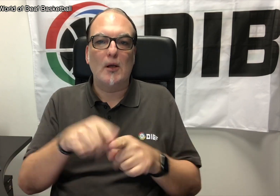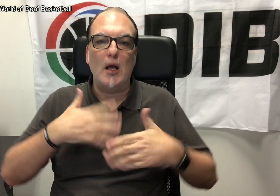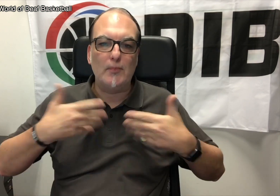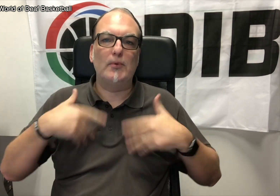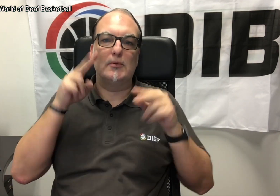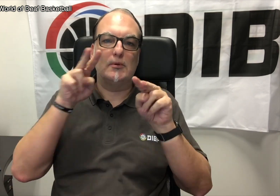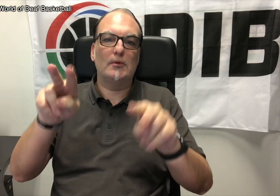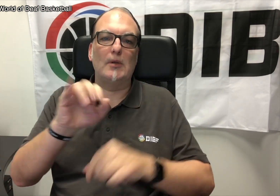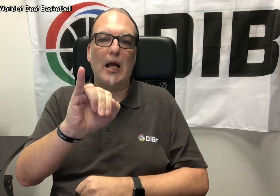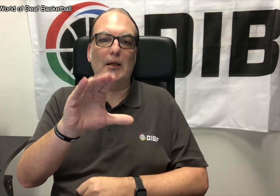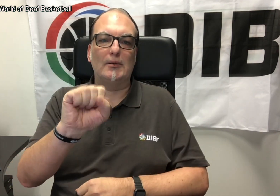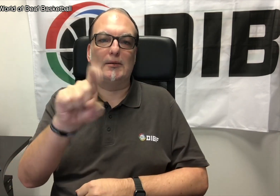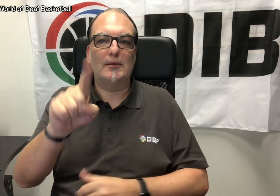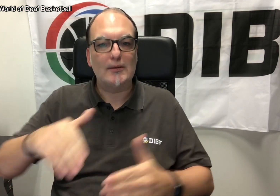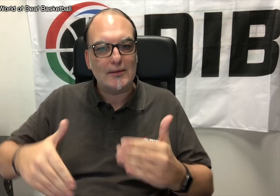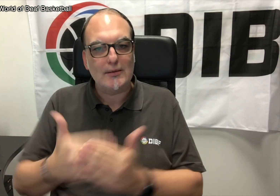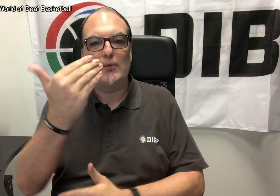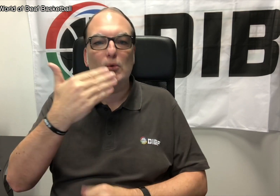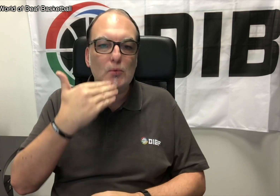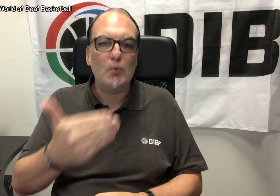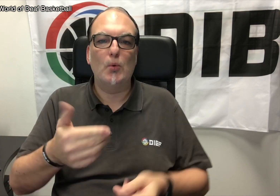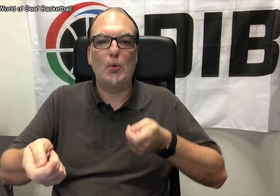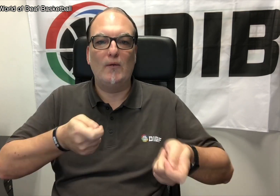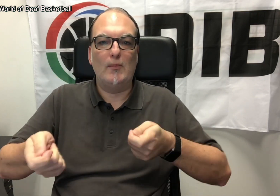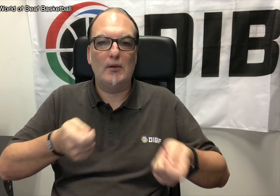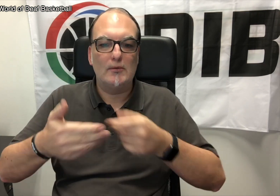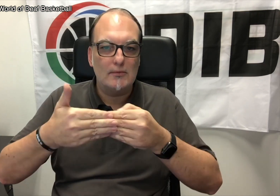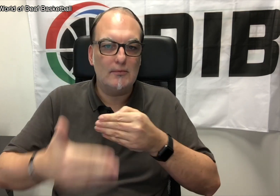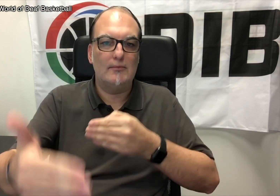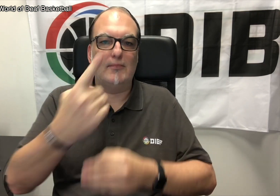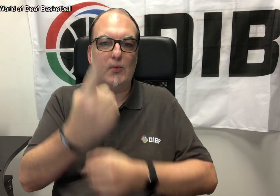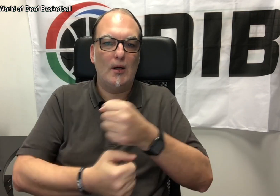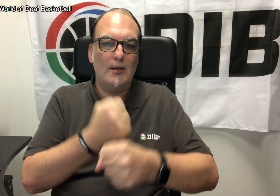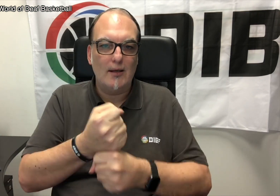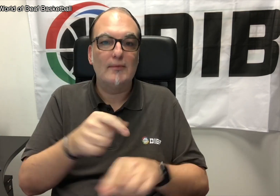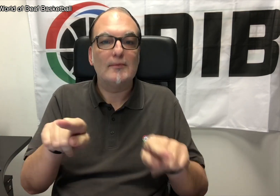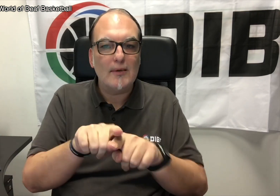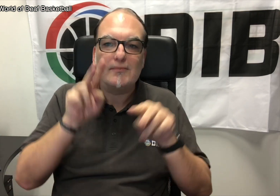We were happy to see ICSD instill good governance going forward for one year